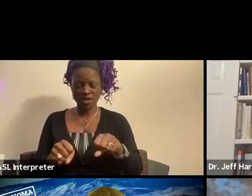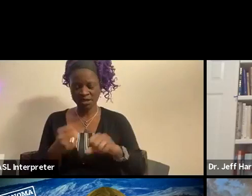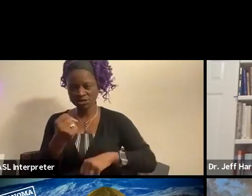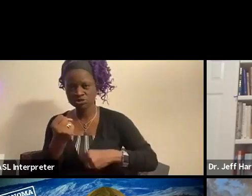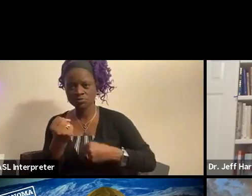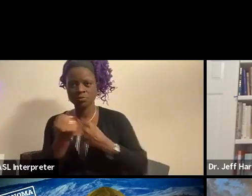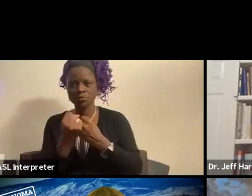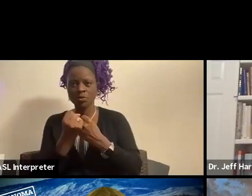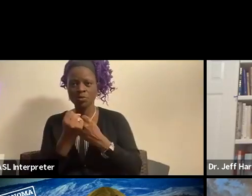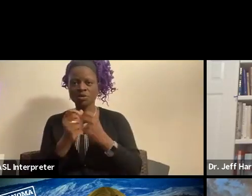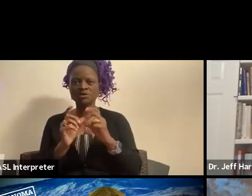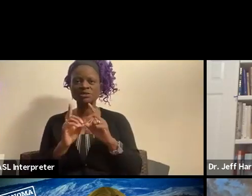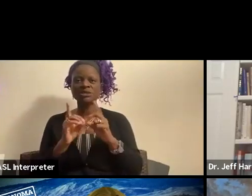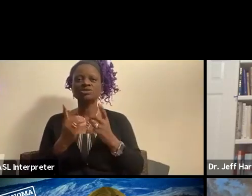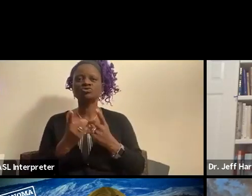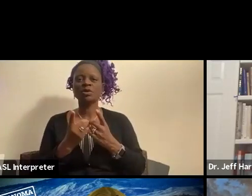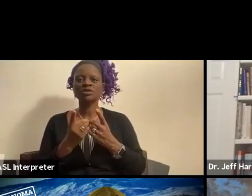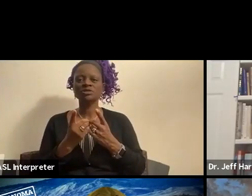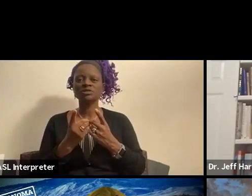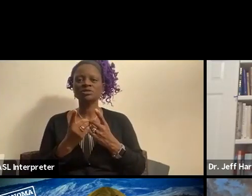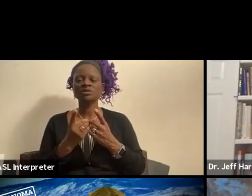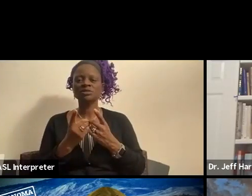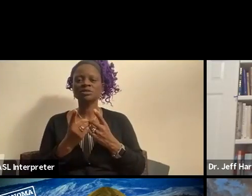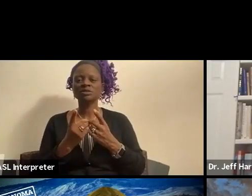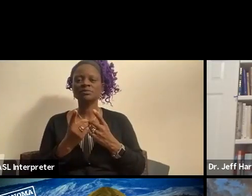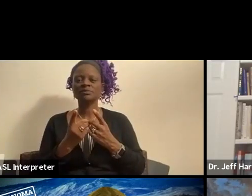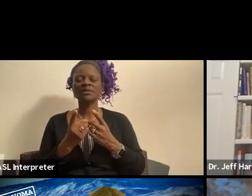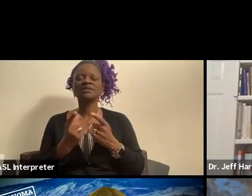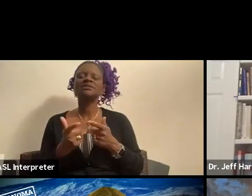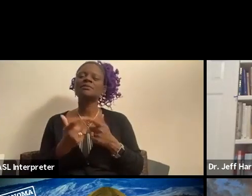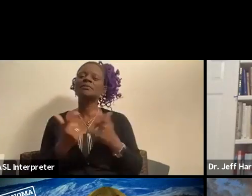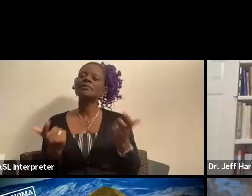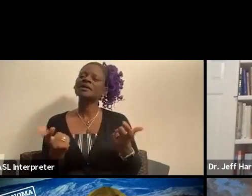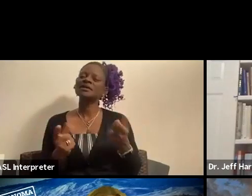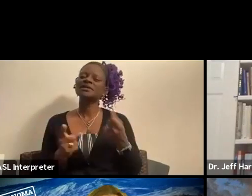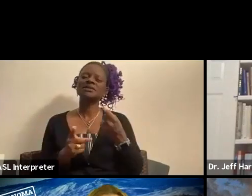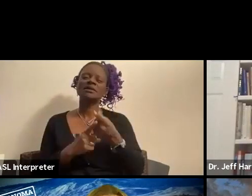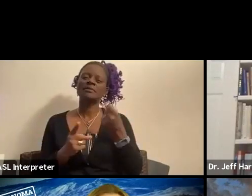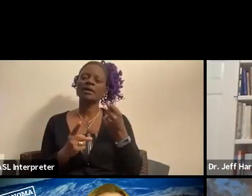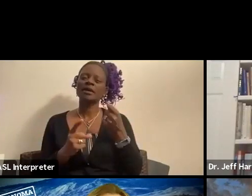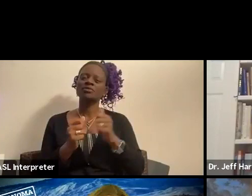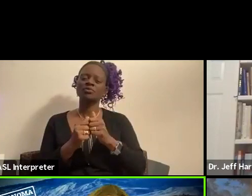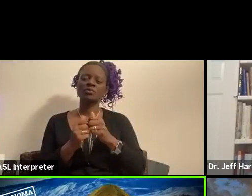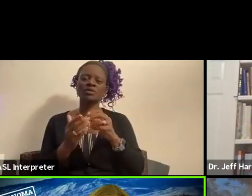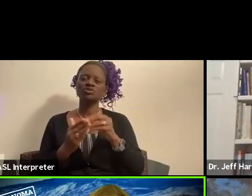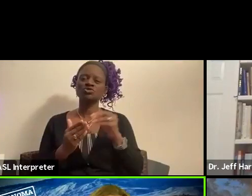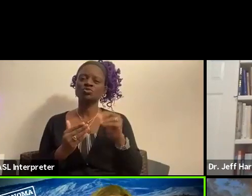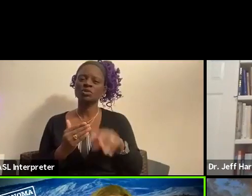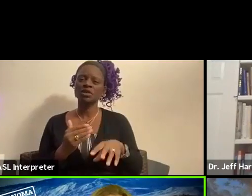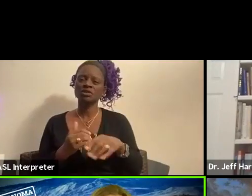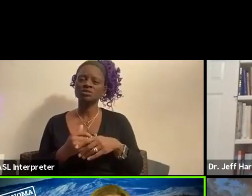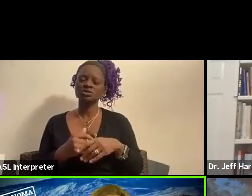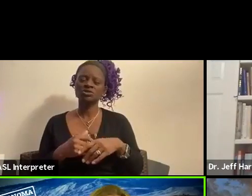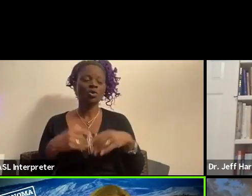we see it as the greatest learning impact on students. I'm so glad that you brought that up, and